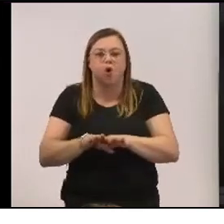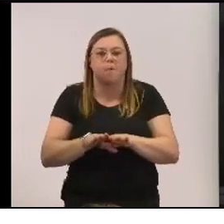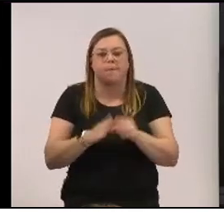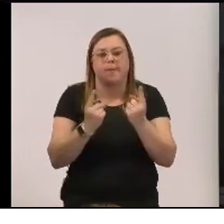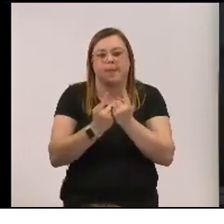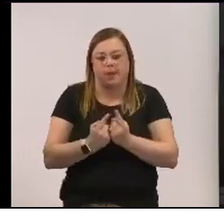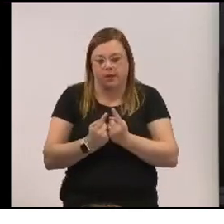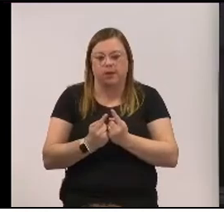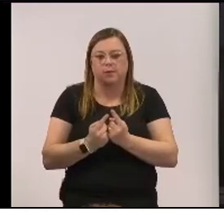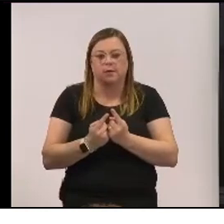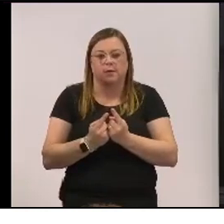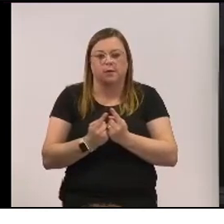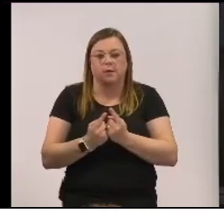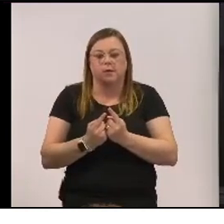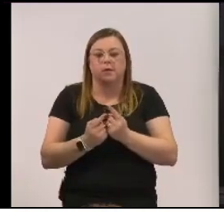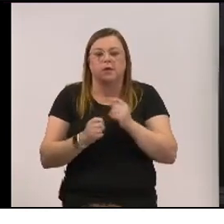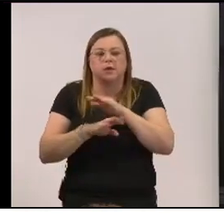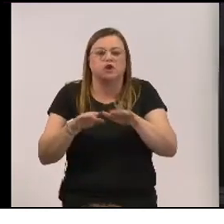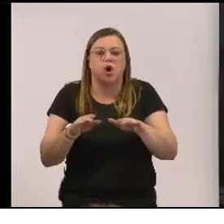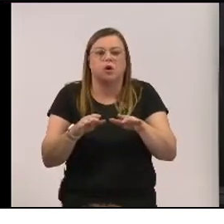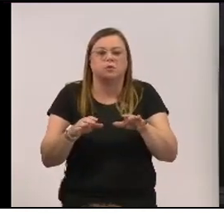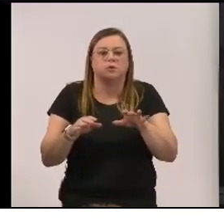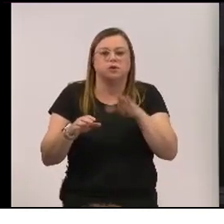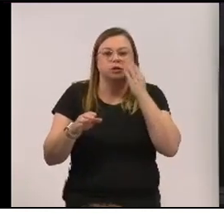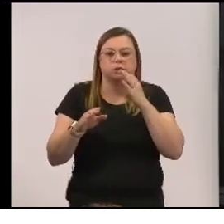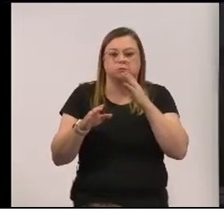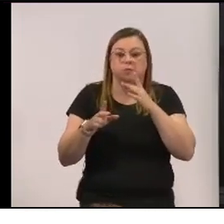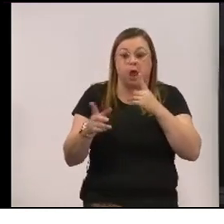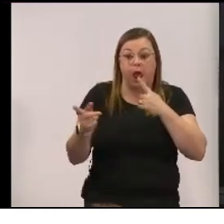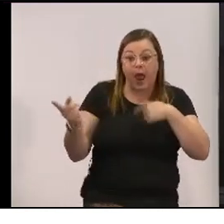It doesn't give us that level where everyone is driving towards.